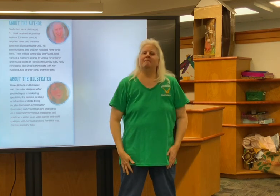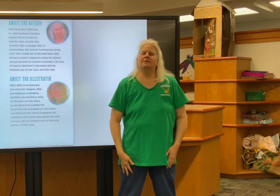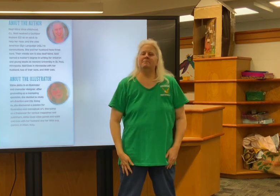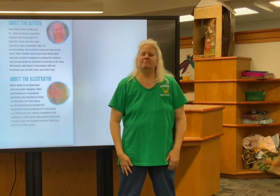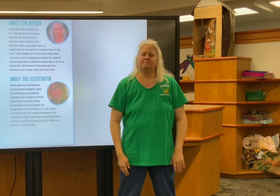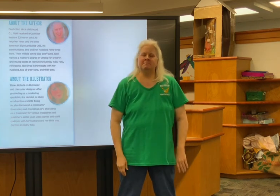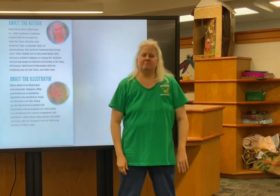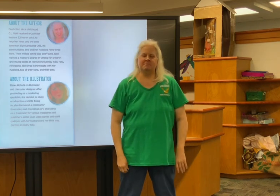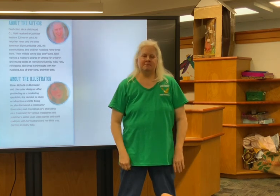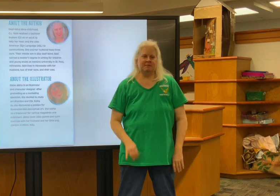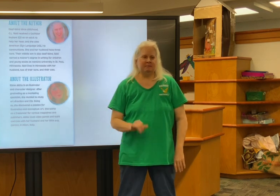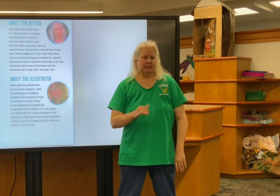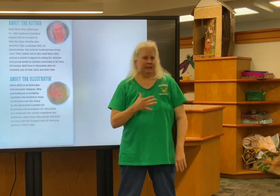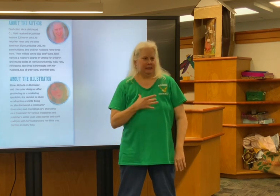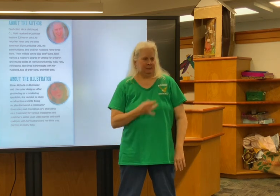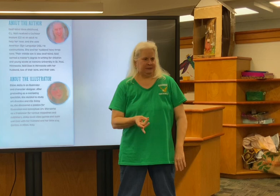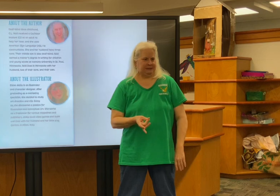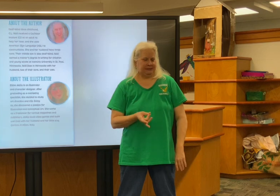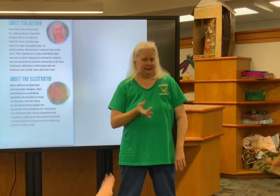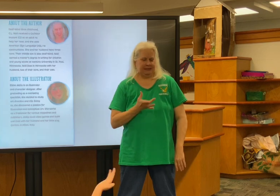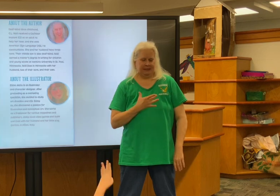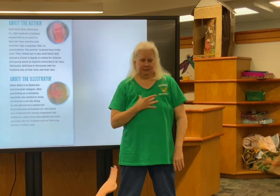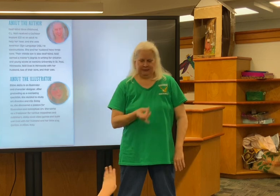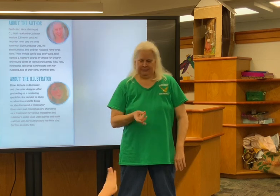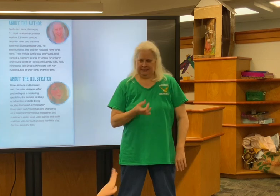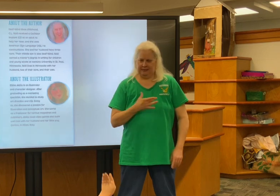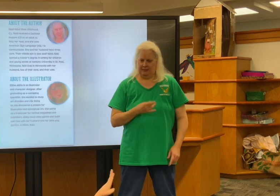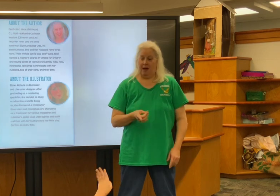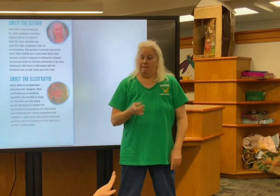Hmm, interesting, interesting.